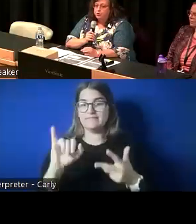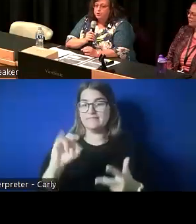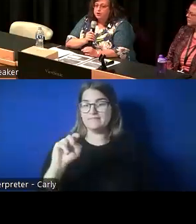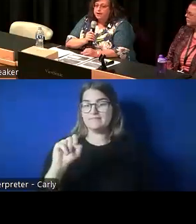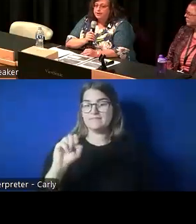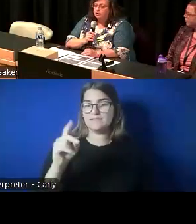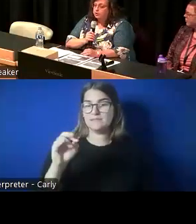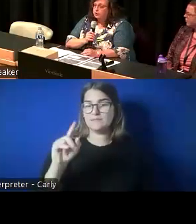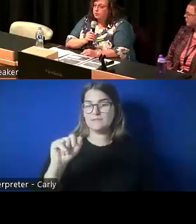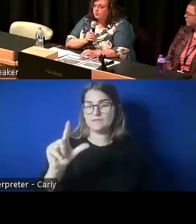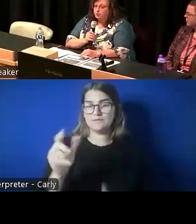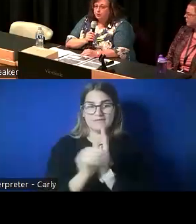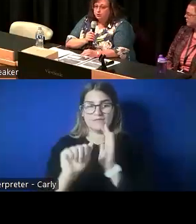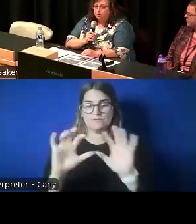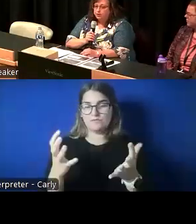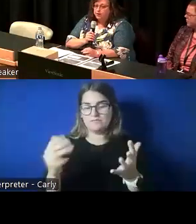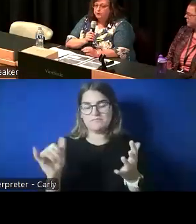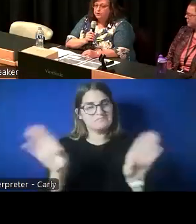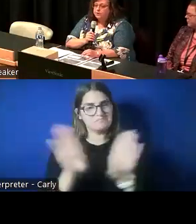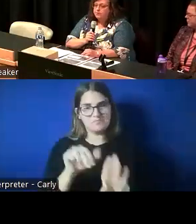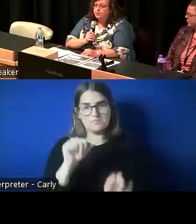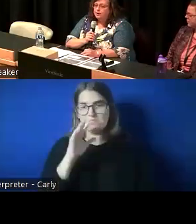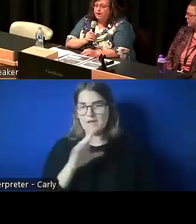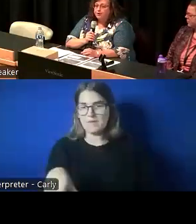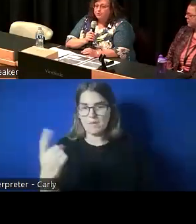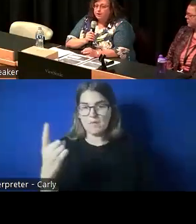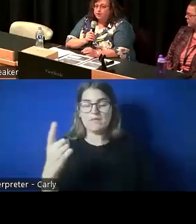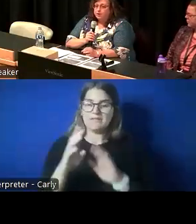which again is a closed women's only group focused on building healthy relationships